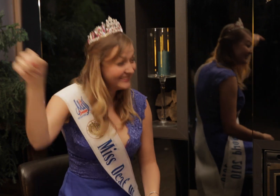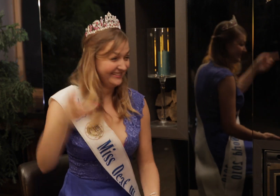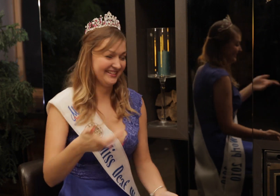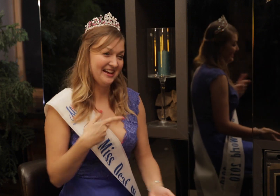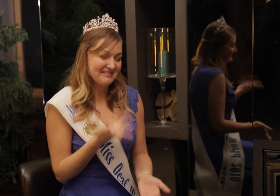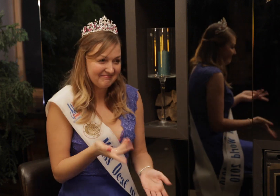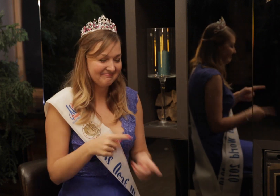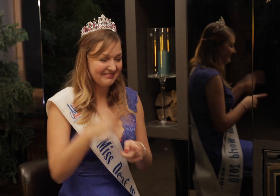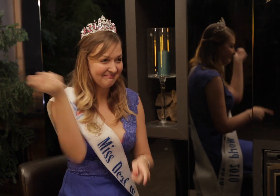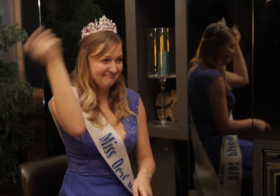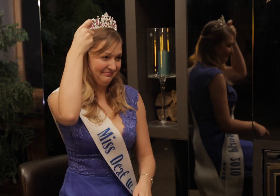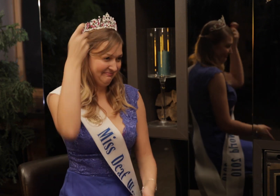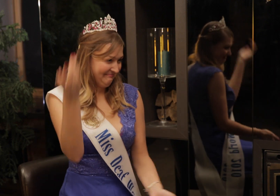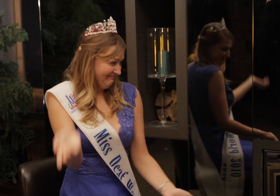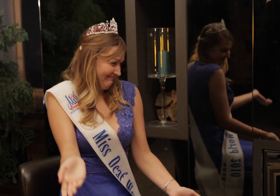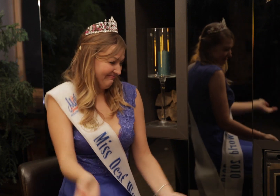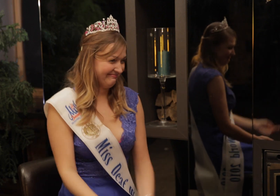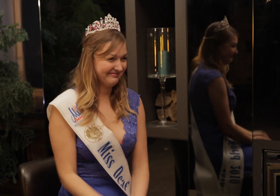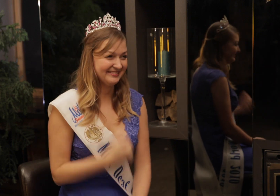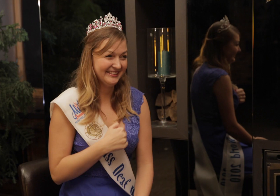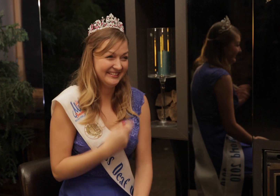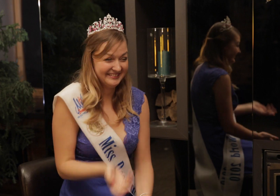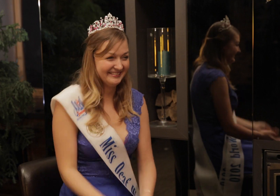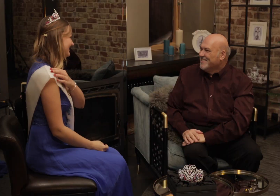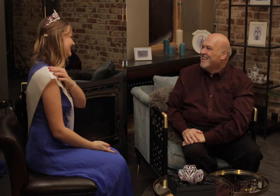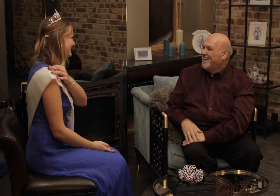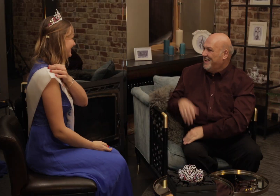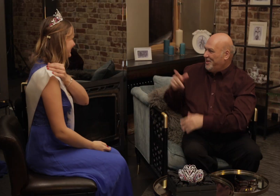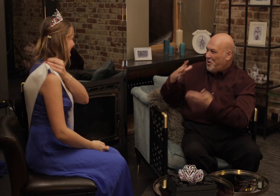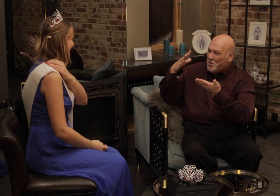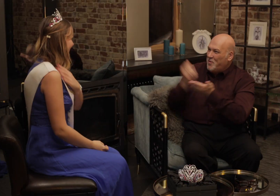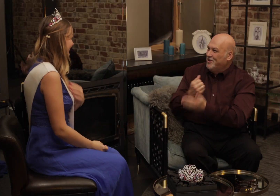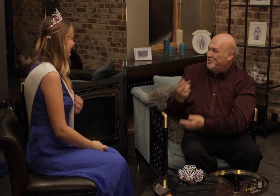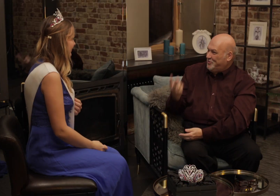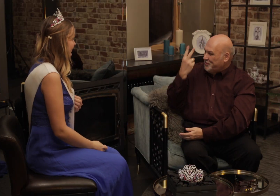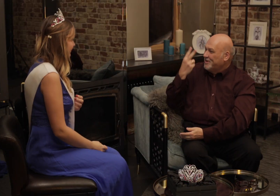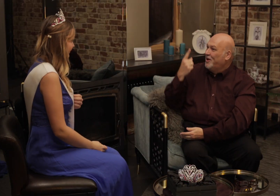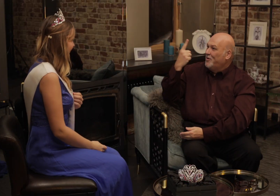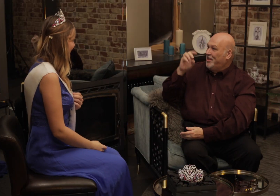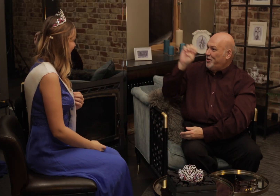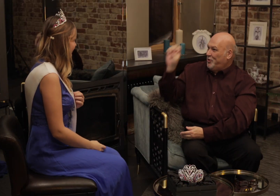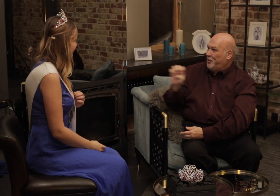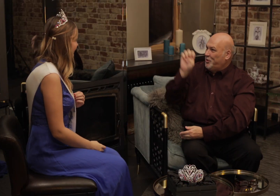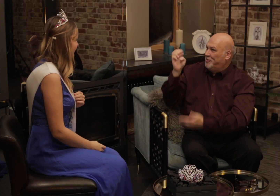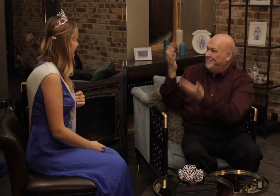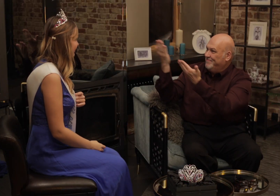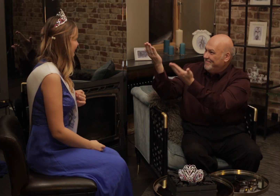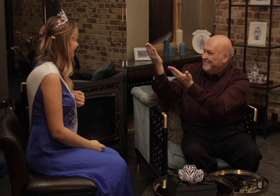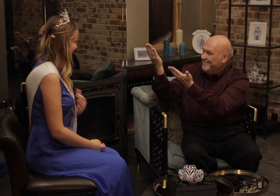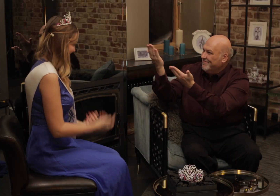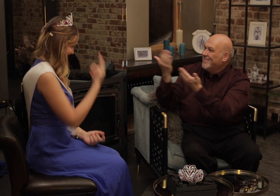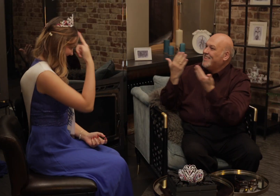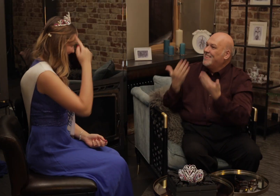I explained that it hadn't clicked for me yet. So, you won two crowns. I see you're wearing the European crown.